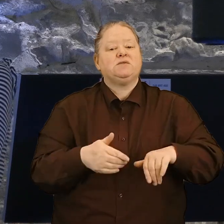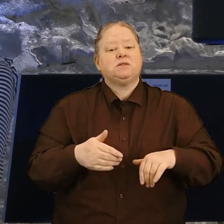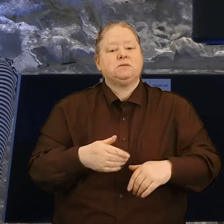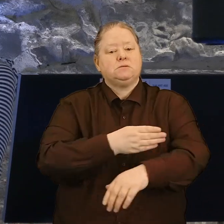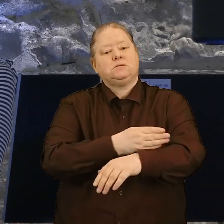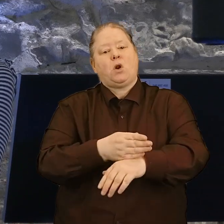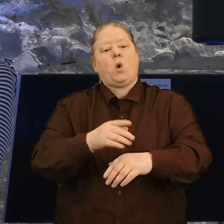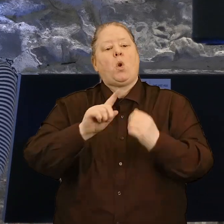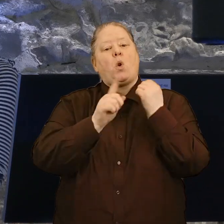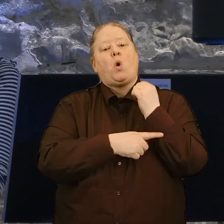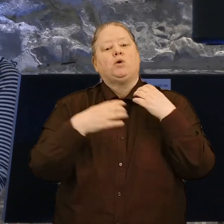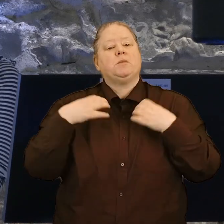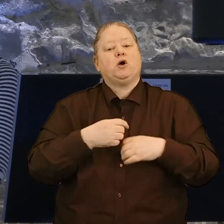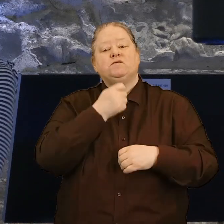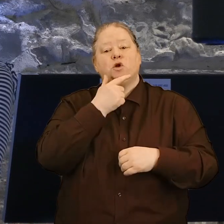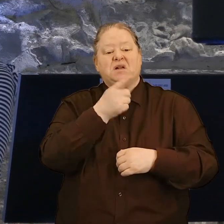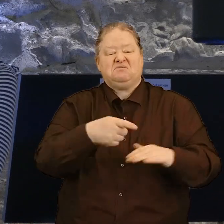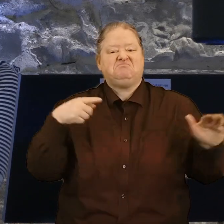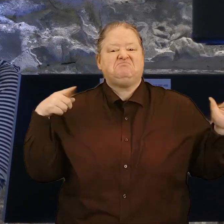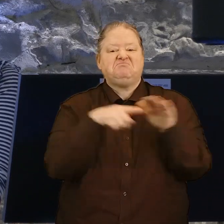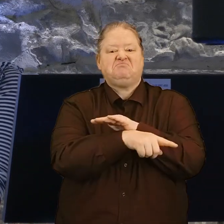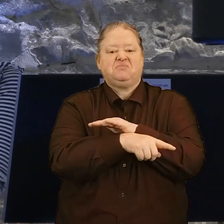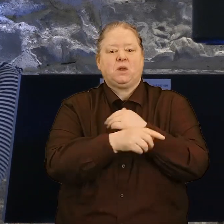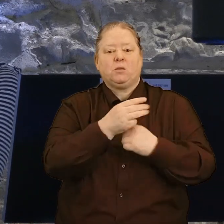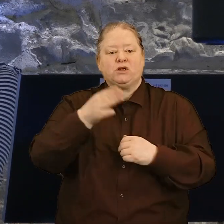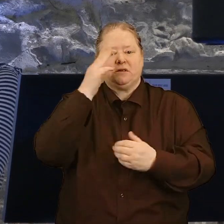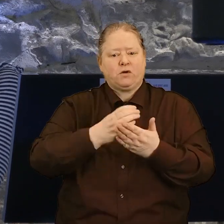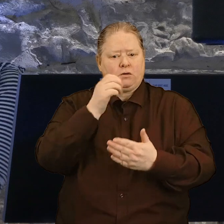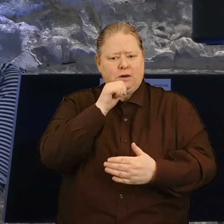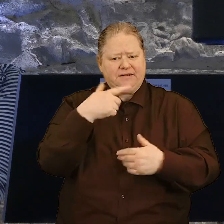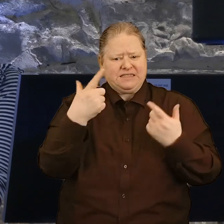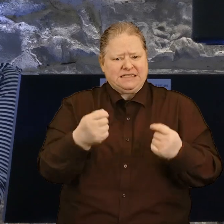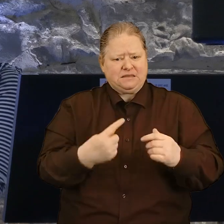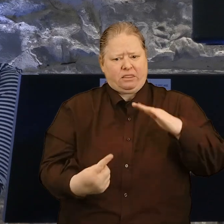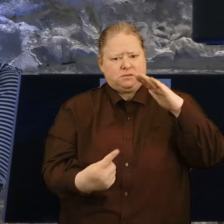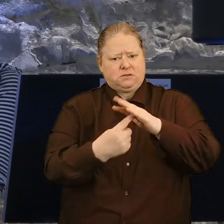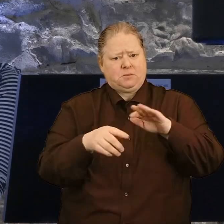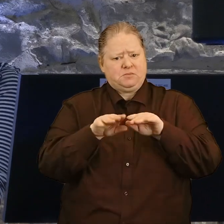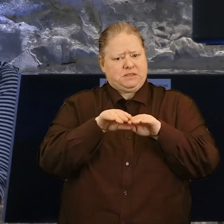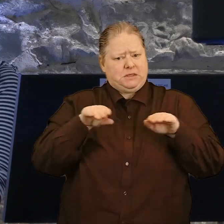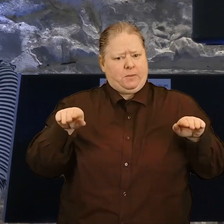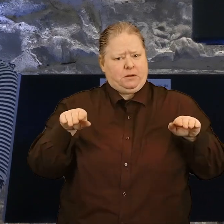Lord Mayor of Dublin when, as president of the college, he was not given a seat at the top table, according "to usual custom".